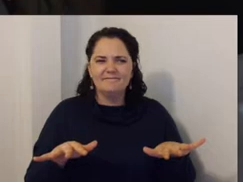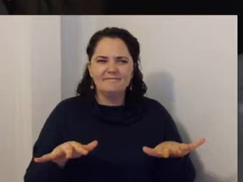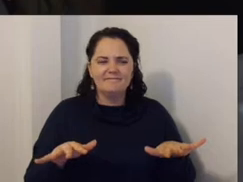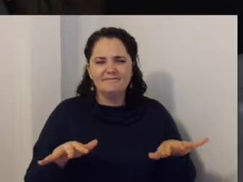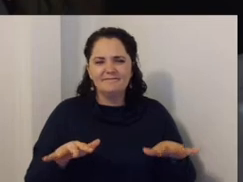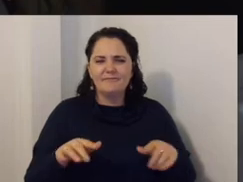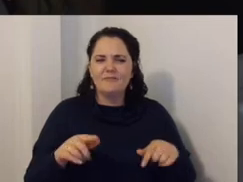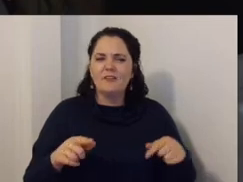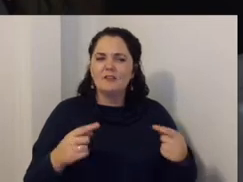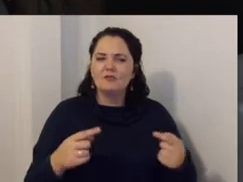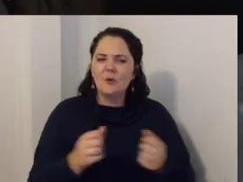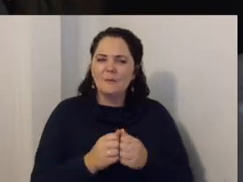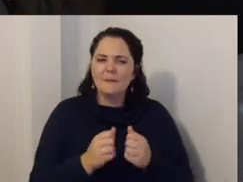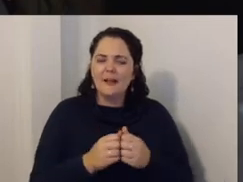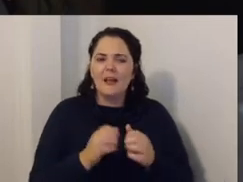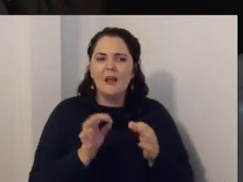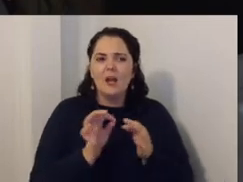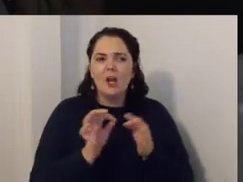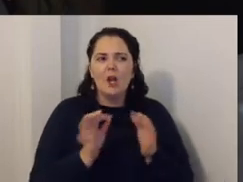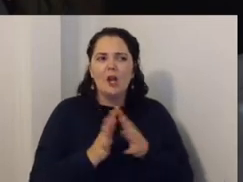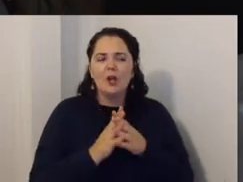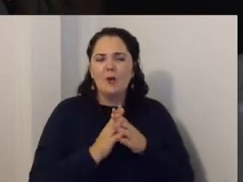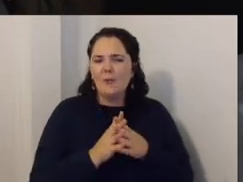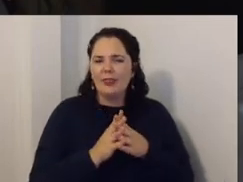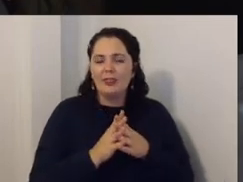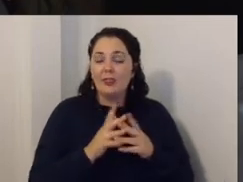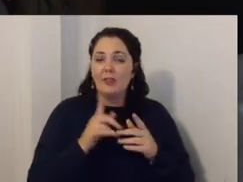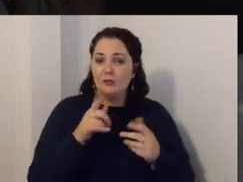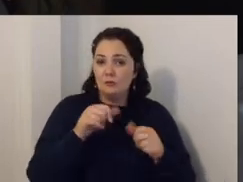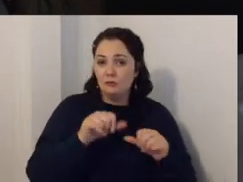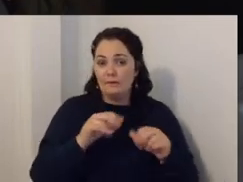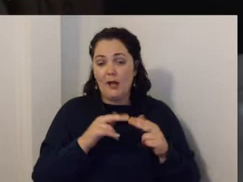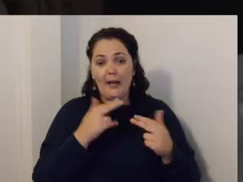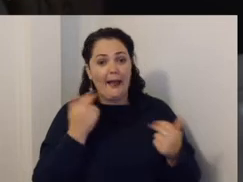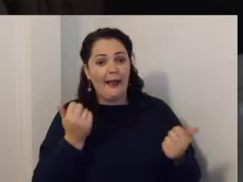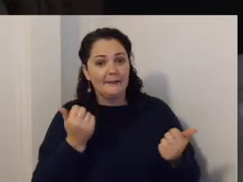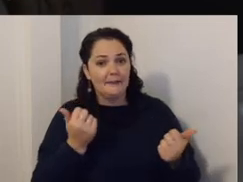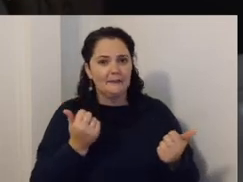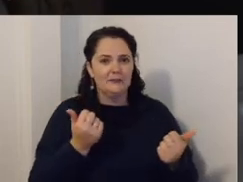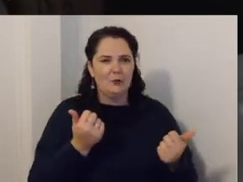that uh I actually find it not very useful either aesthetically or or practically so